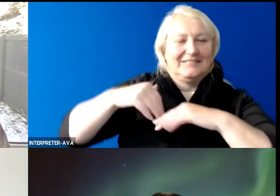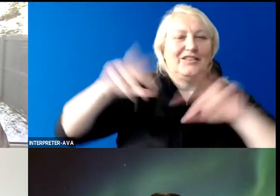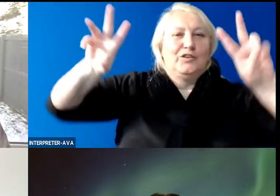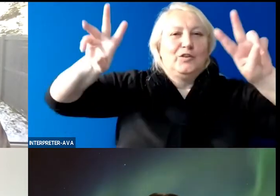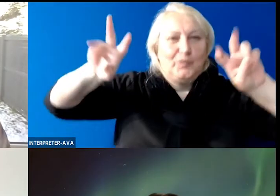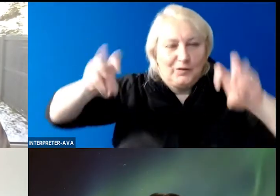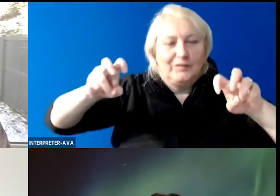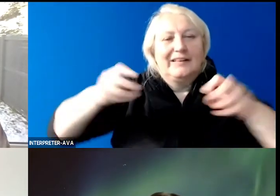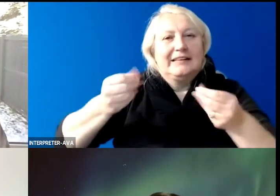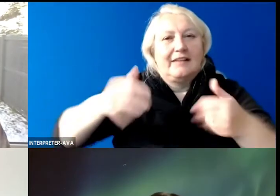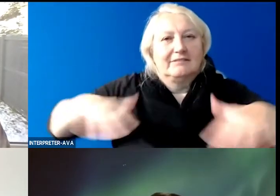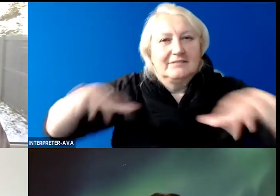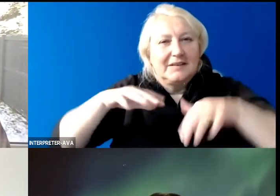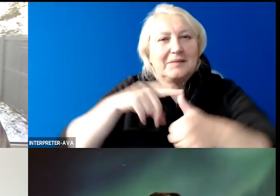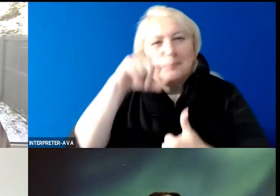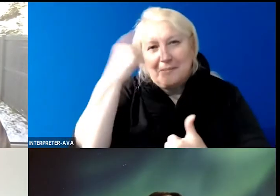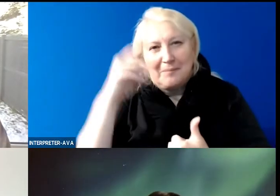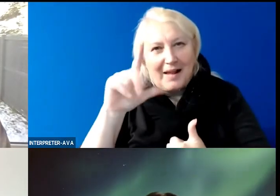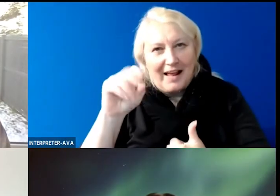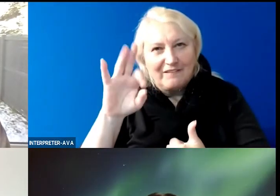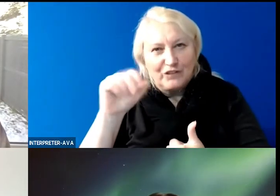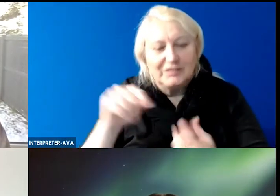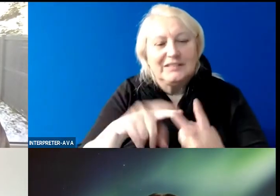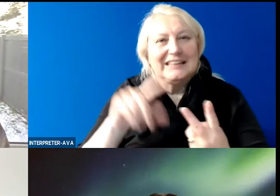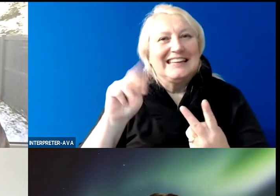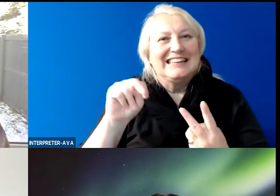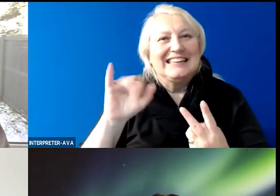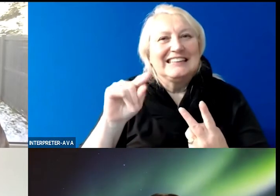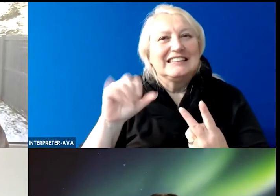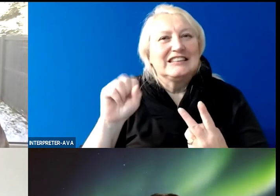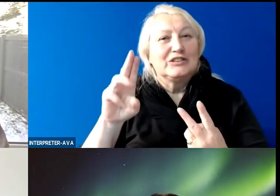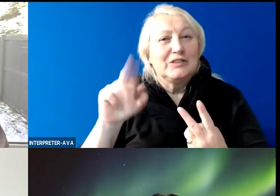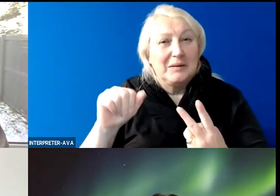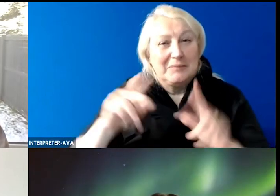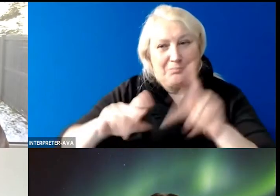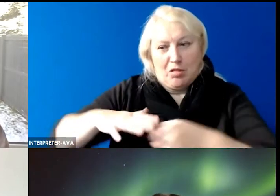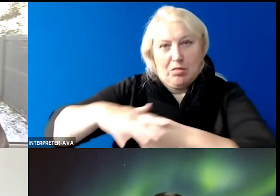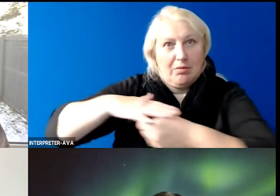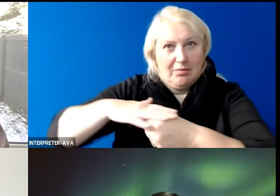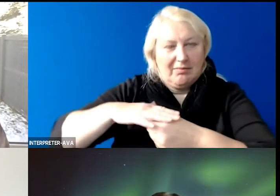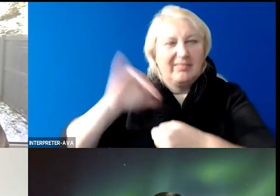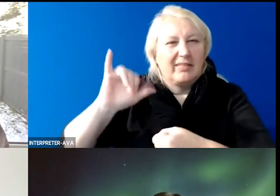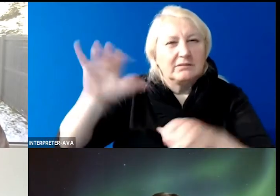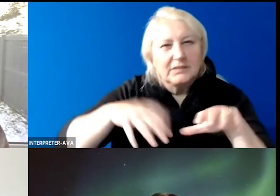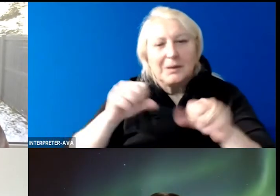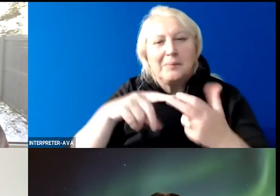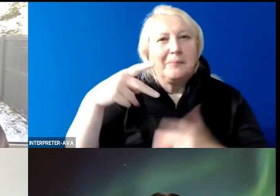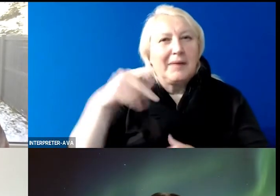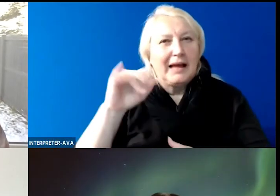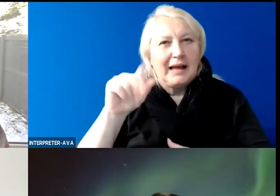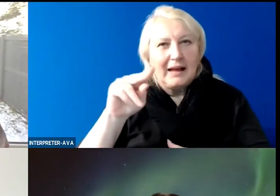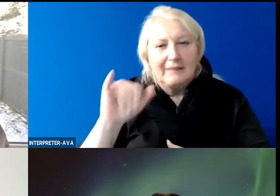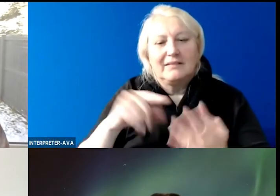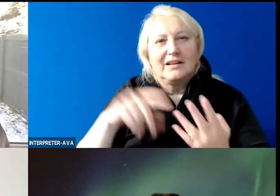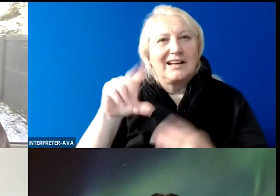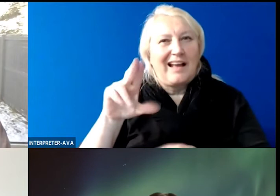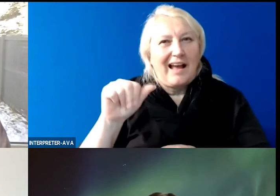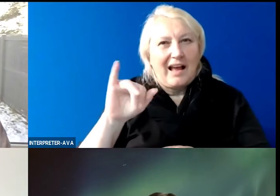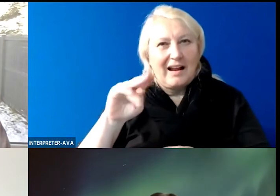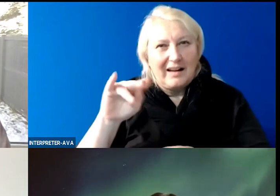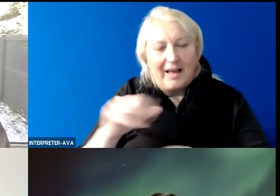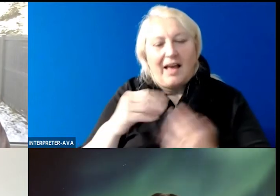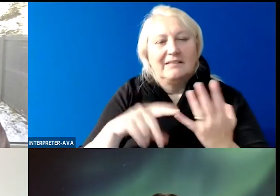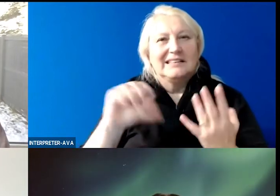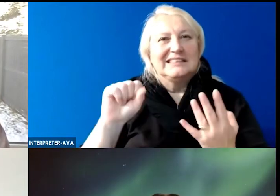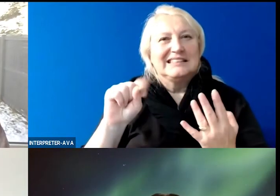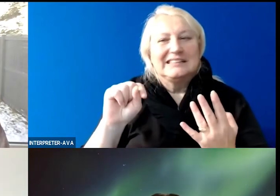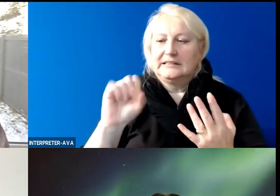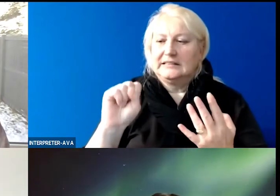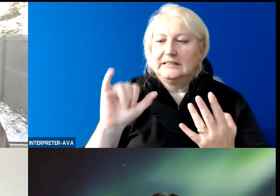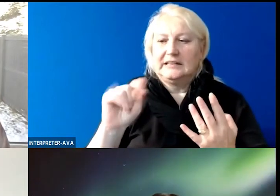of the Blackfoot peoples Niitsitapi comprised of the Piikani, Kainai, Siksika First Nations. Also,